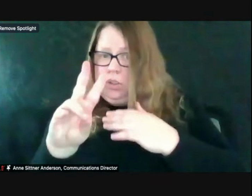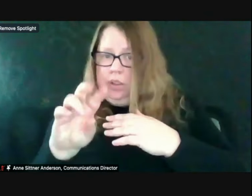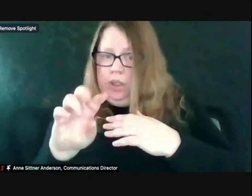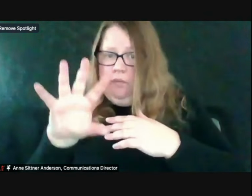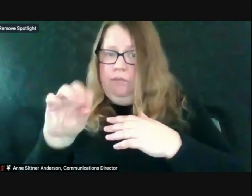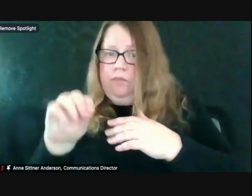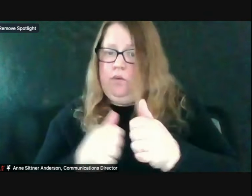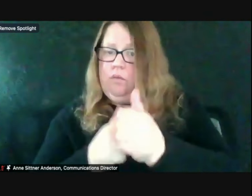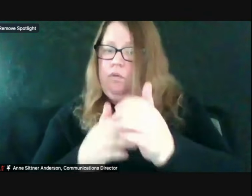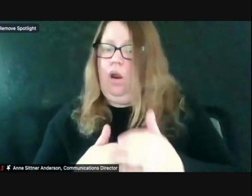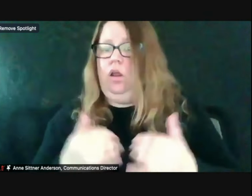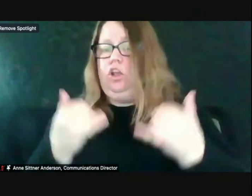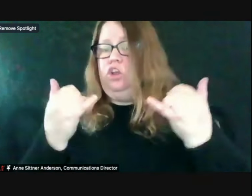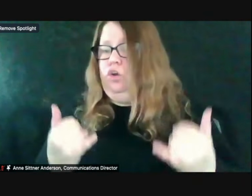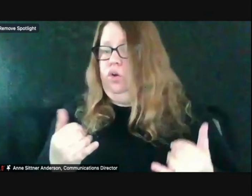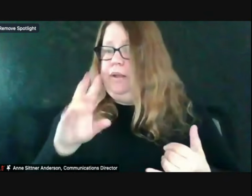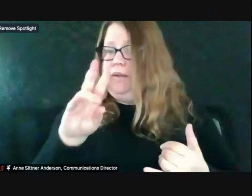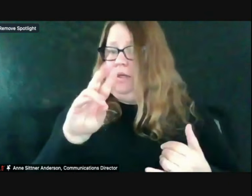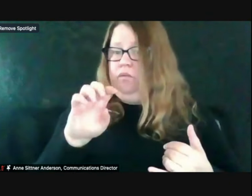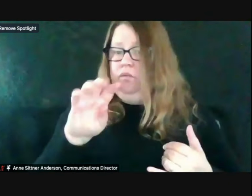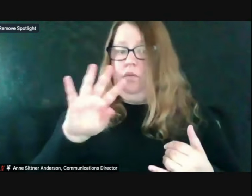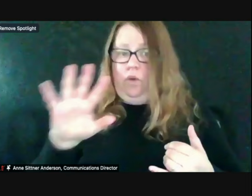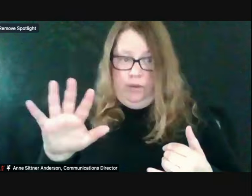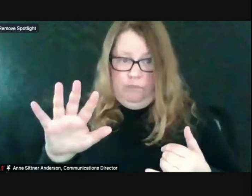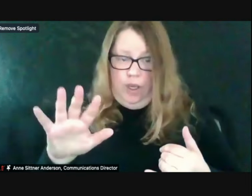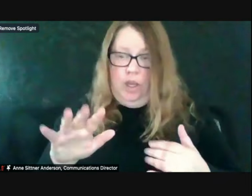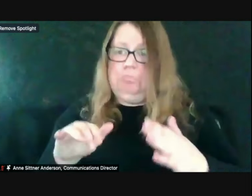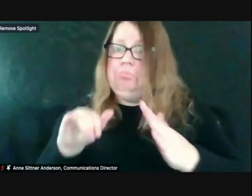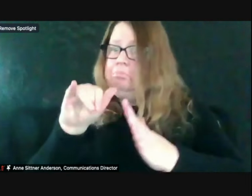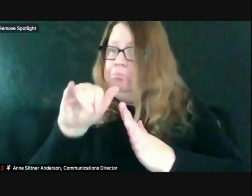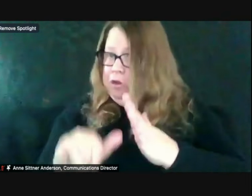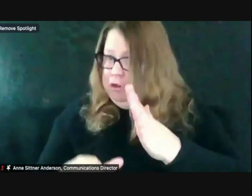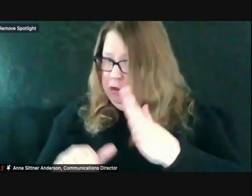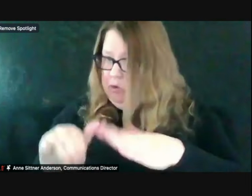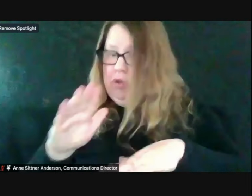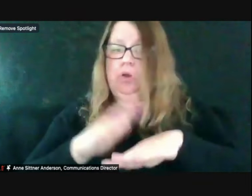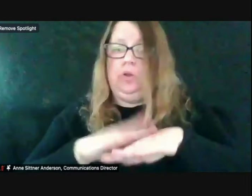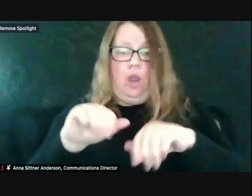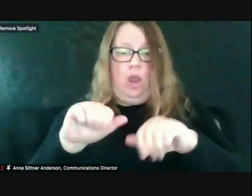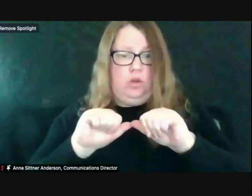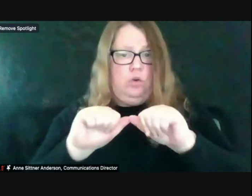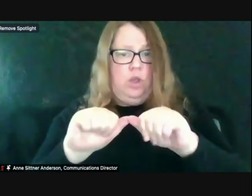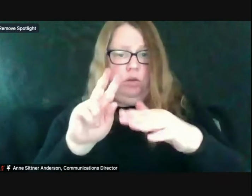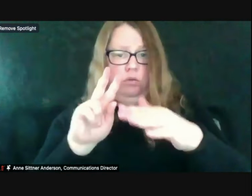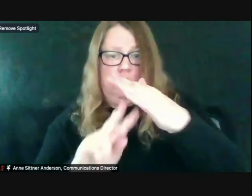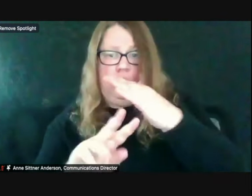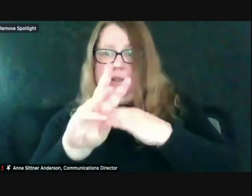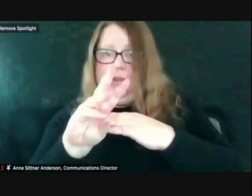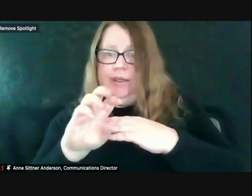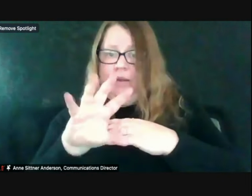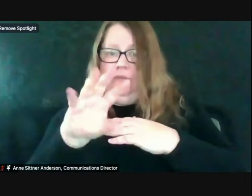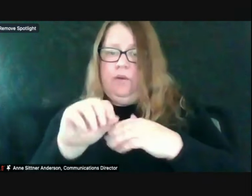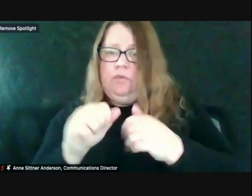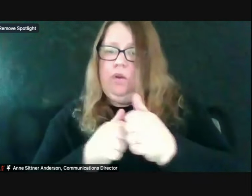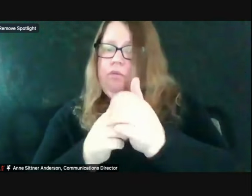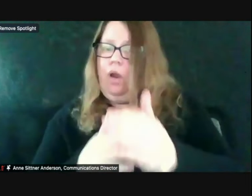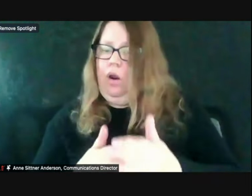We projected 750 followers and we are at 745. YouTube is on track.